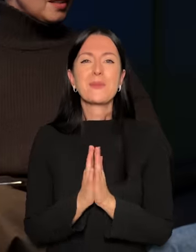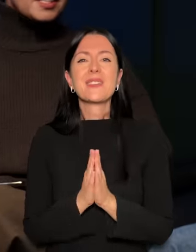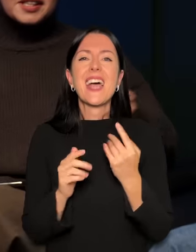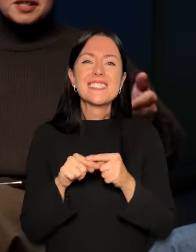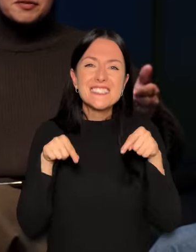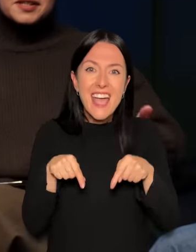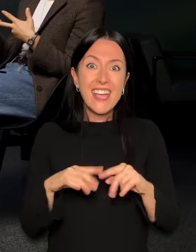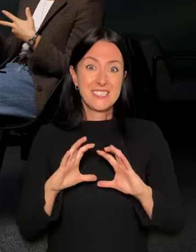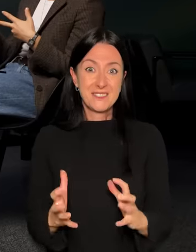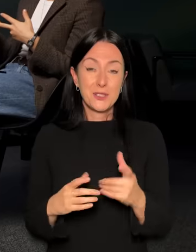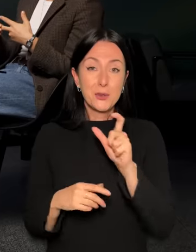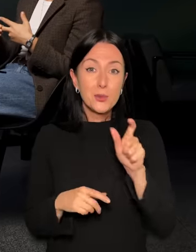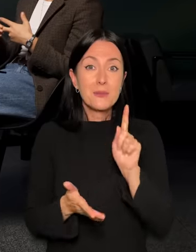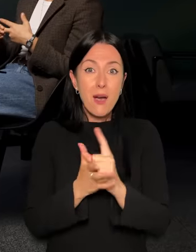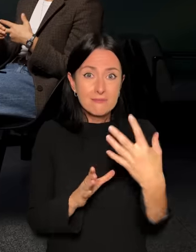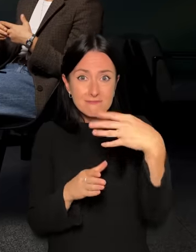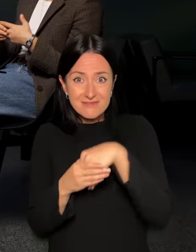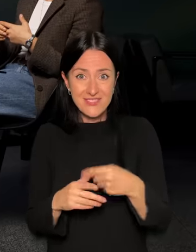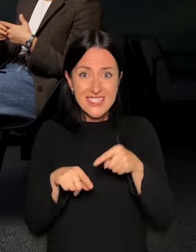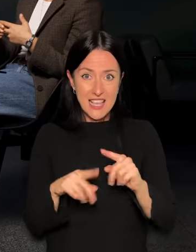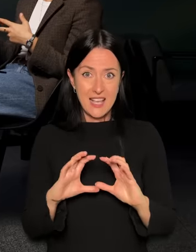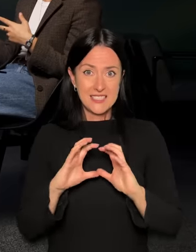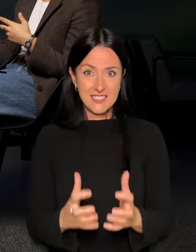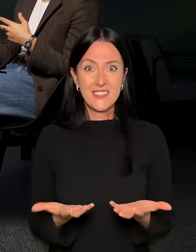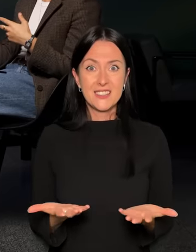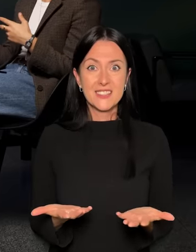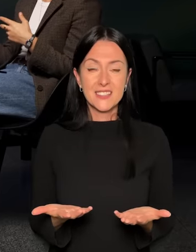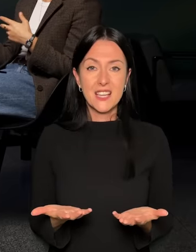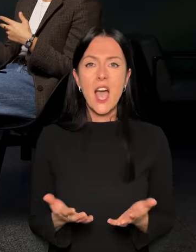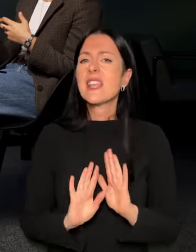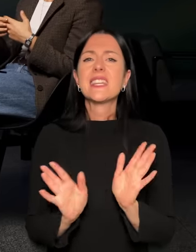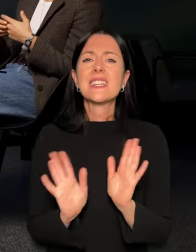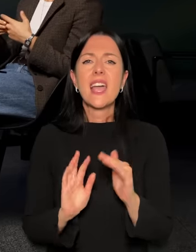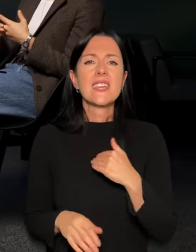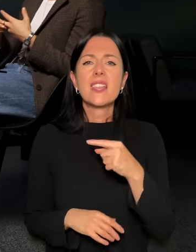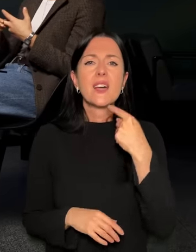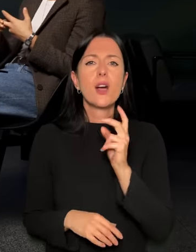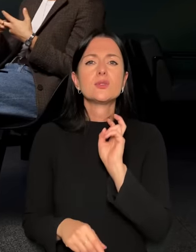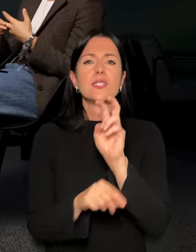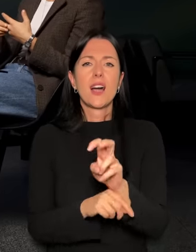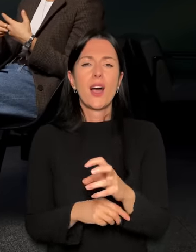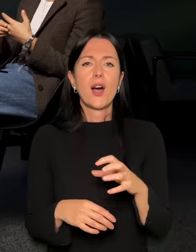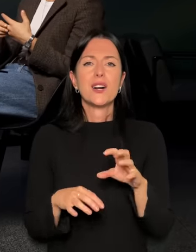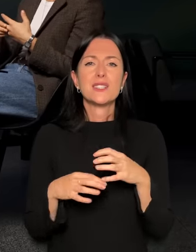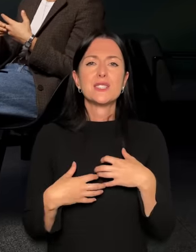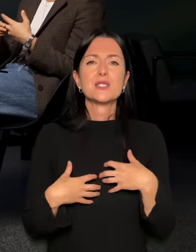This is our world, and these people must be included in this world. You don't go to see them. I'm not saying go look at them like you're visiting a zoo; that is what you just said.